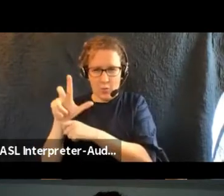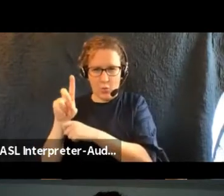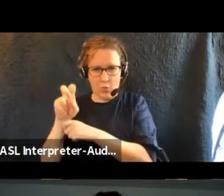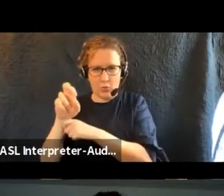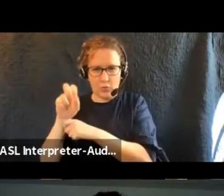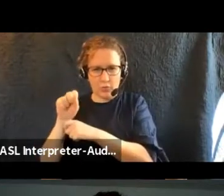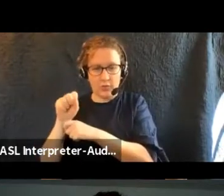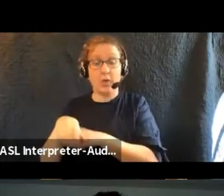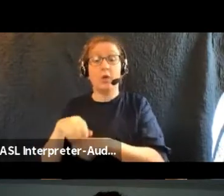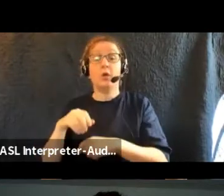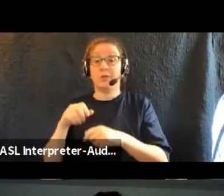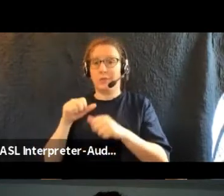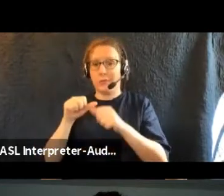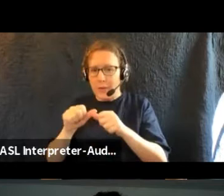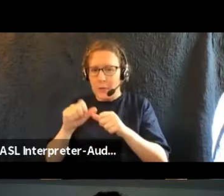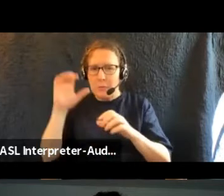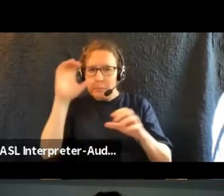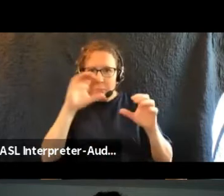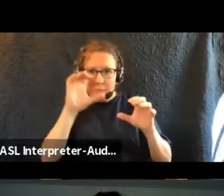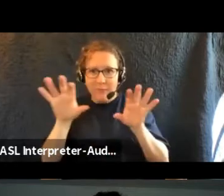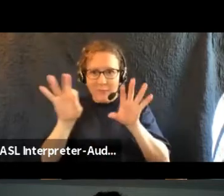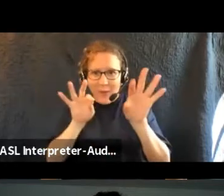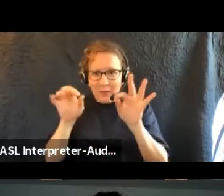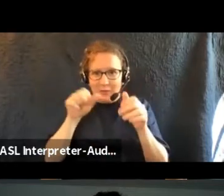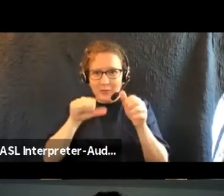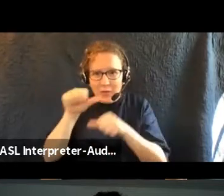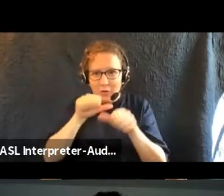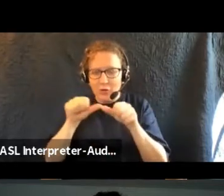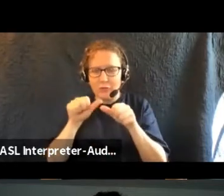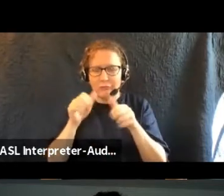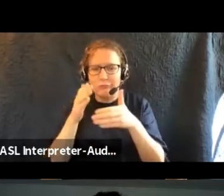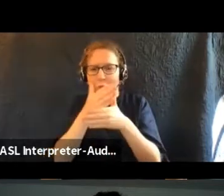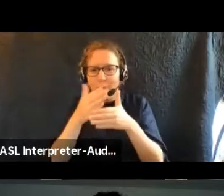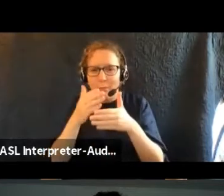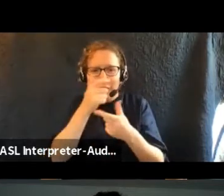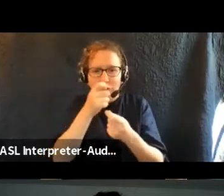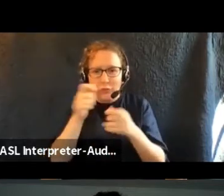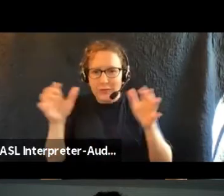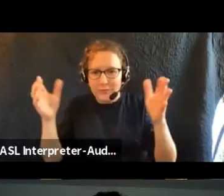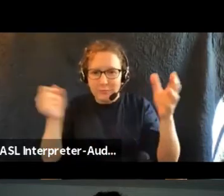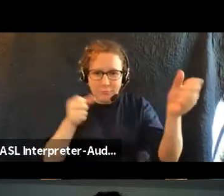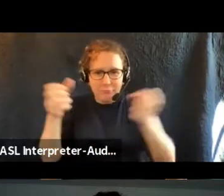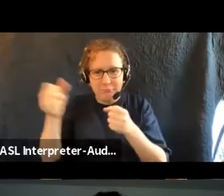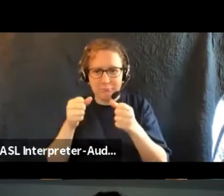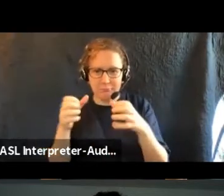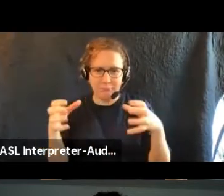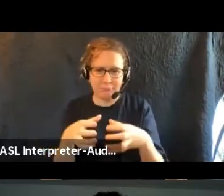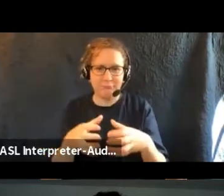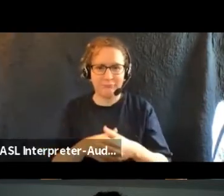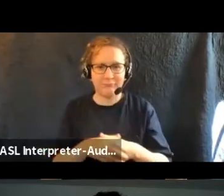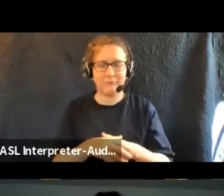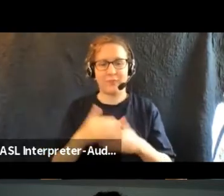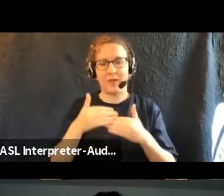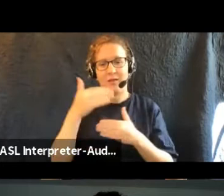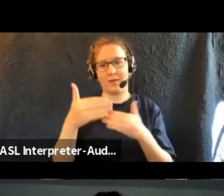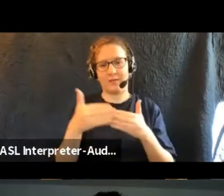interests and needs. Next slide, please.